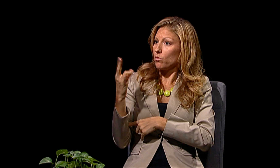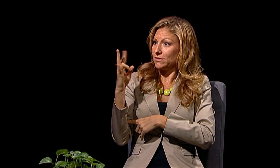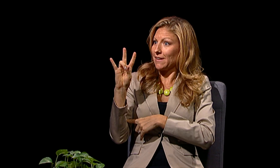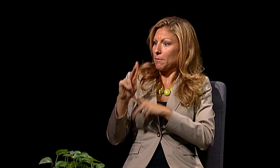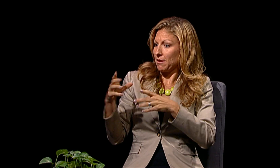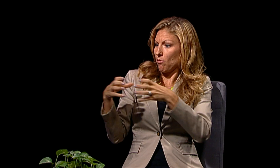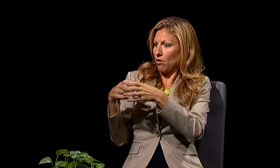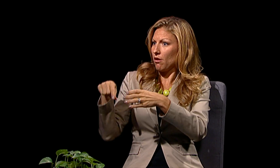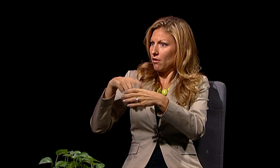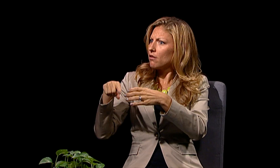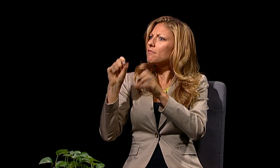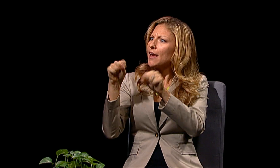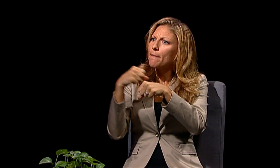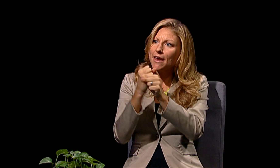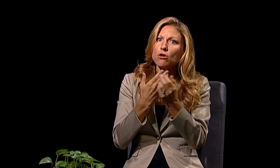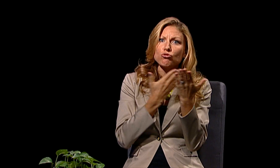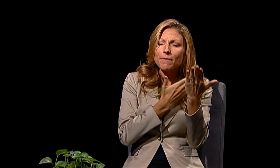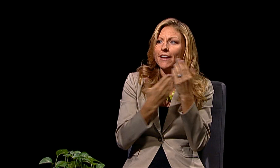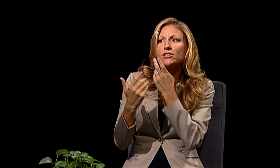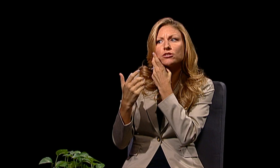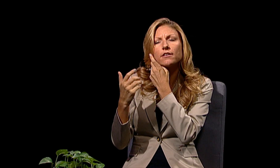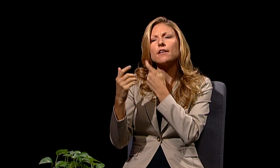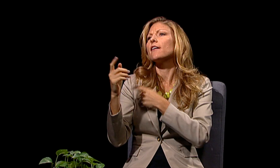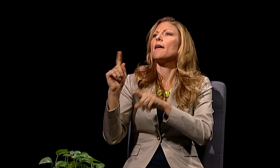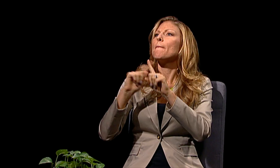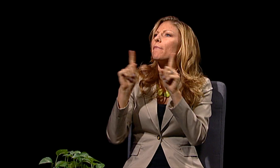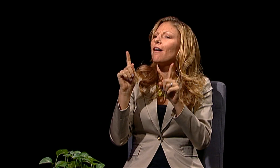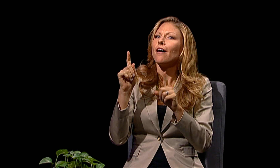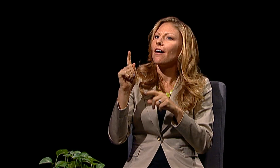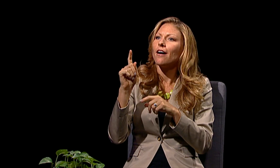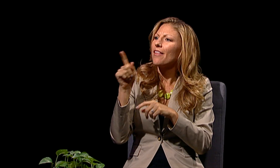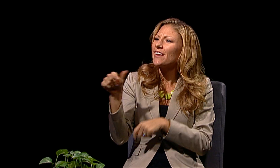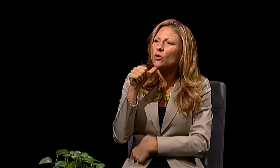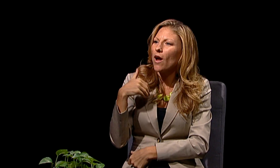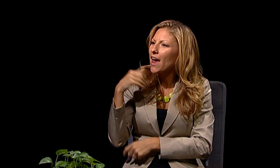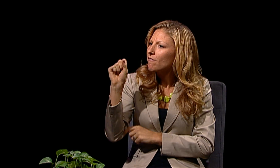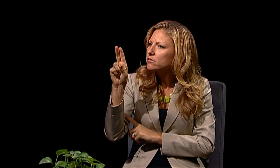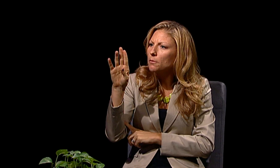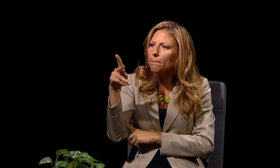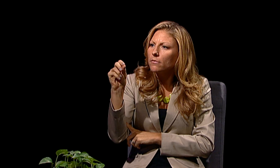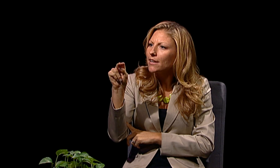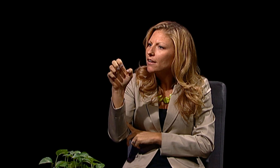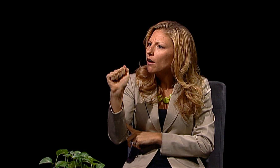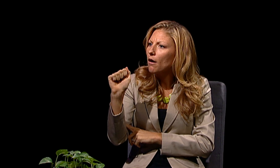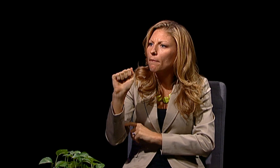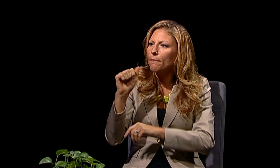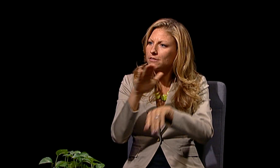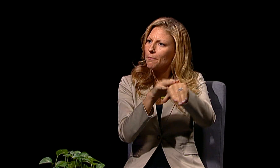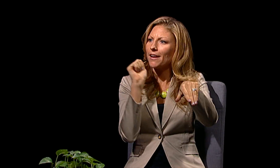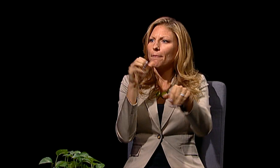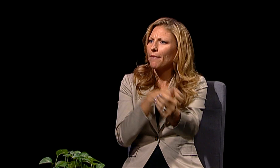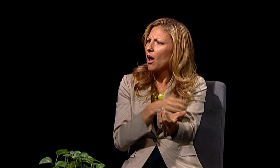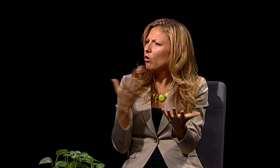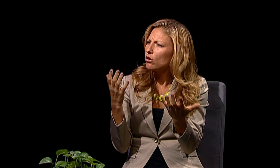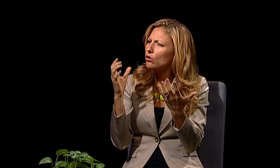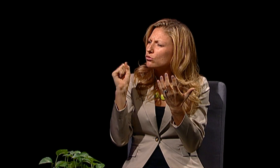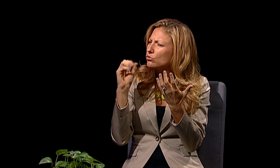SO MY QUESTION FOR YOU IS I KNOW THAT THAT PANEL CAN MAKE RECOMMENDATIONS, HOWEVER, THEY DON'T HAVE SUBPOENA POWER. RIGHT.